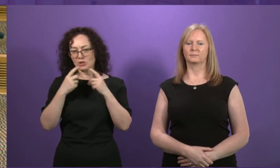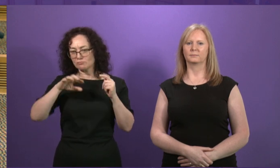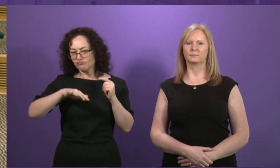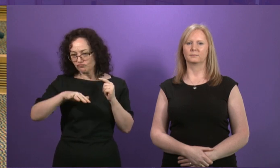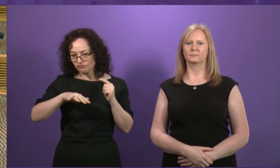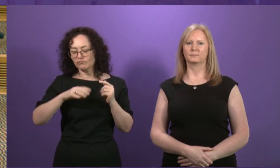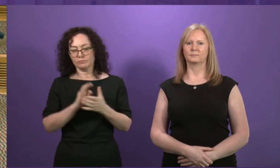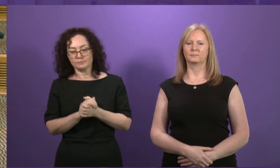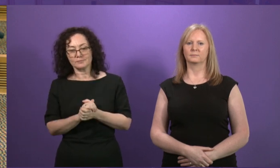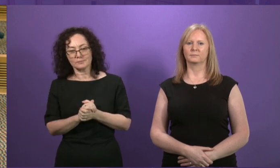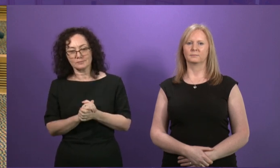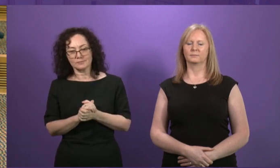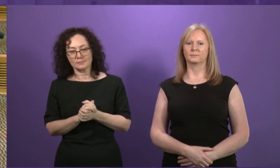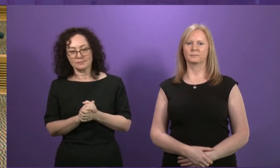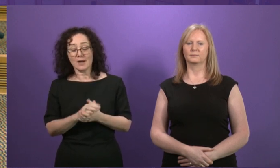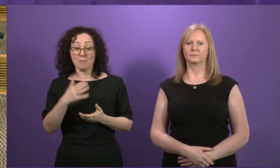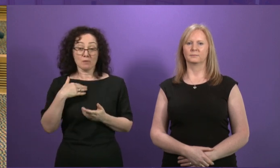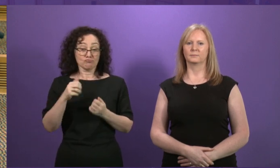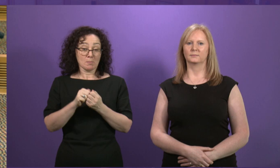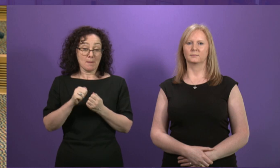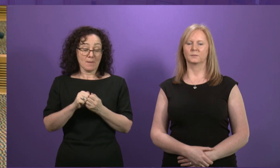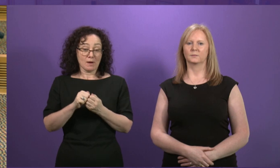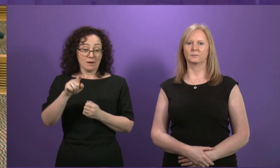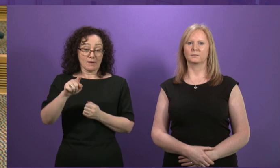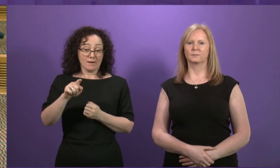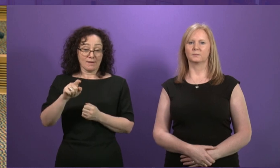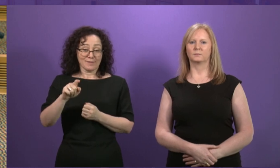The Scottish Conservatives used to be in favour of localism and they used to demand that the